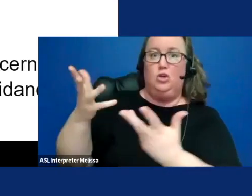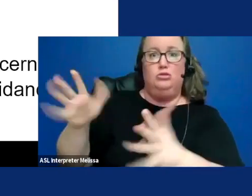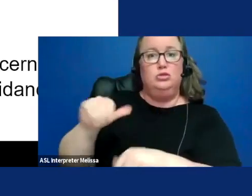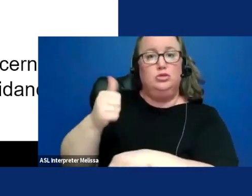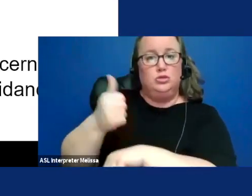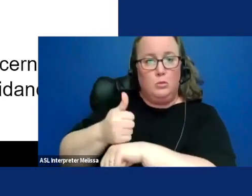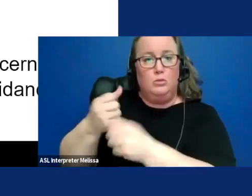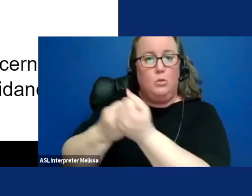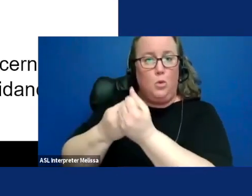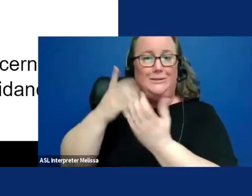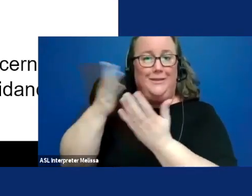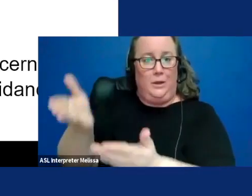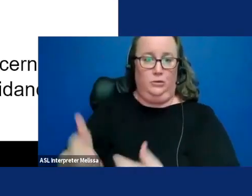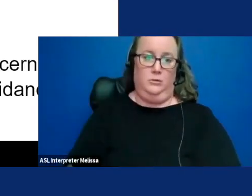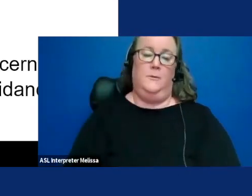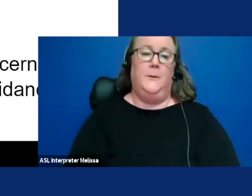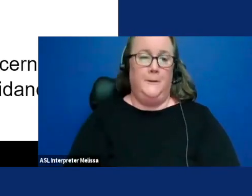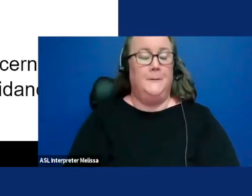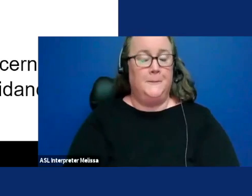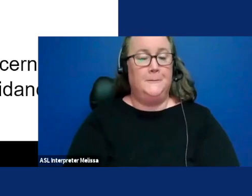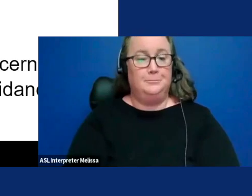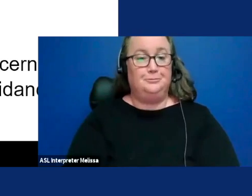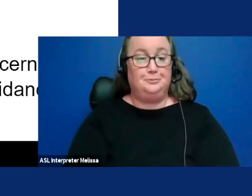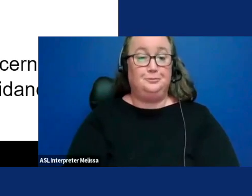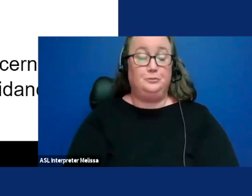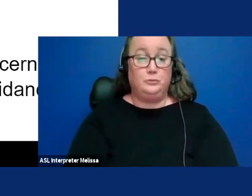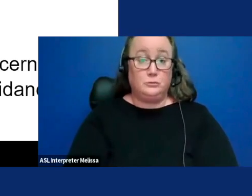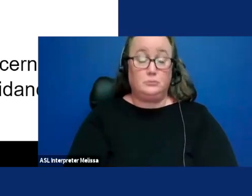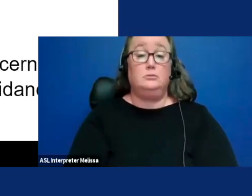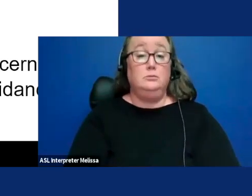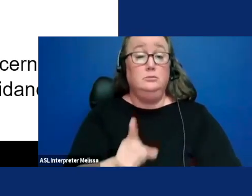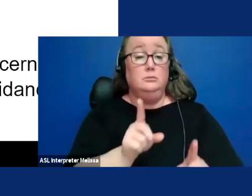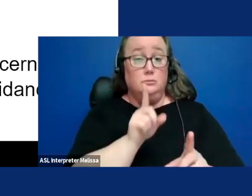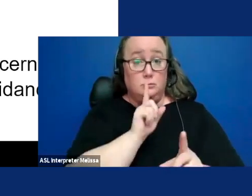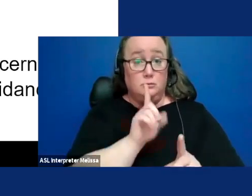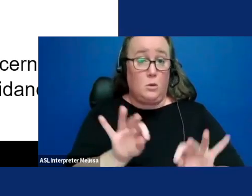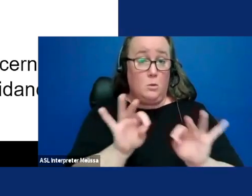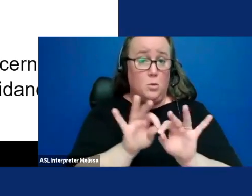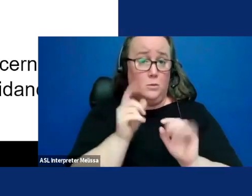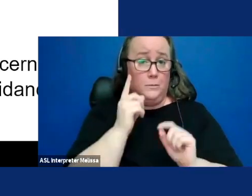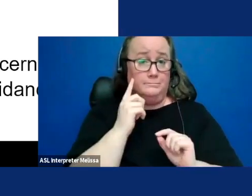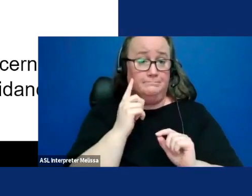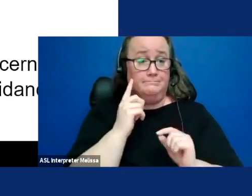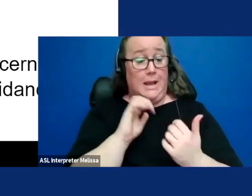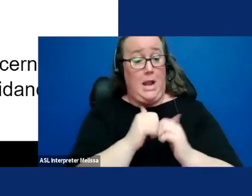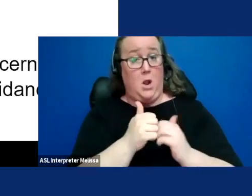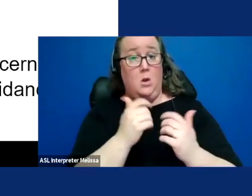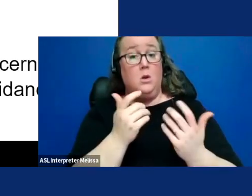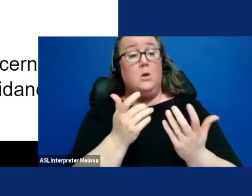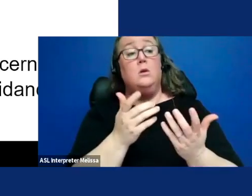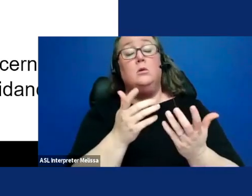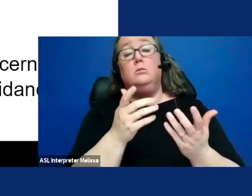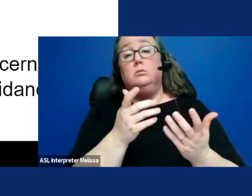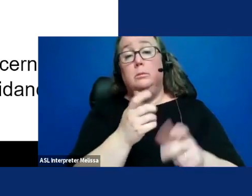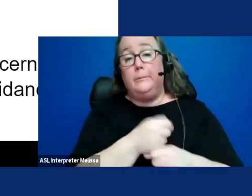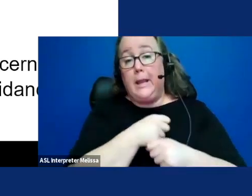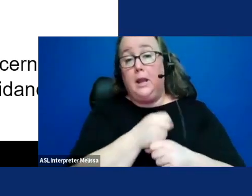You also want to think about how you can make accommodation requests outside of just the services.